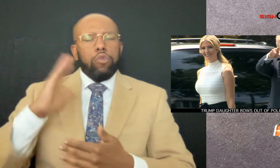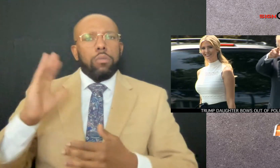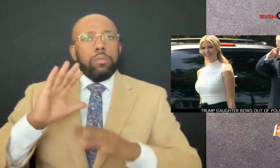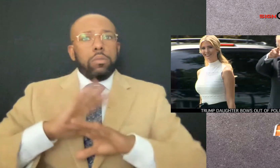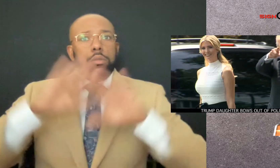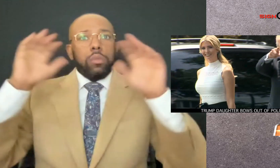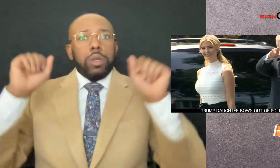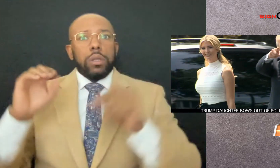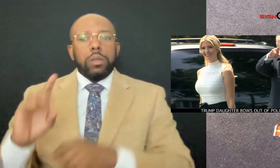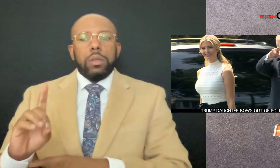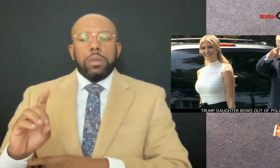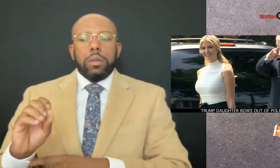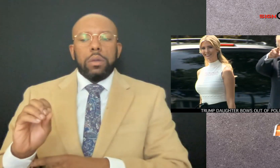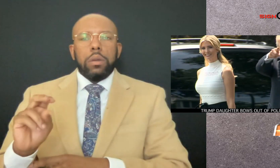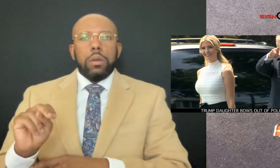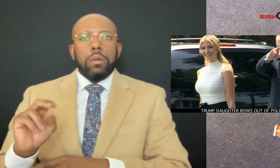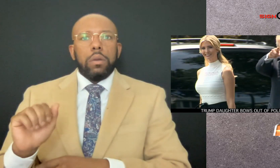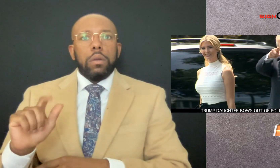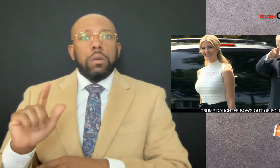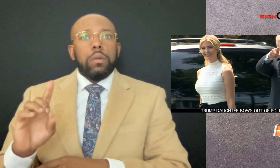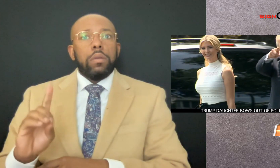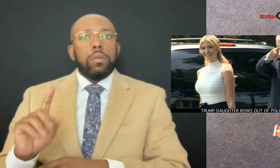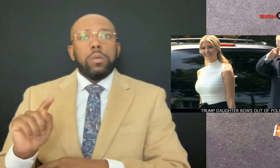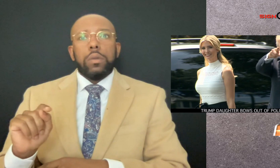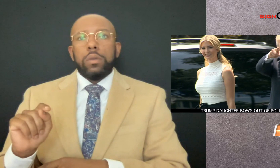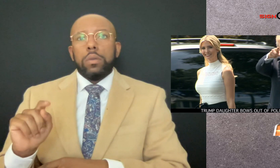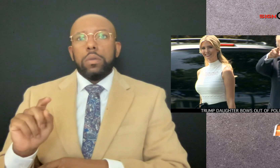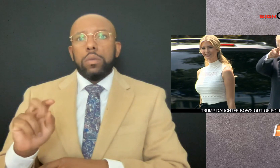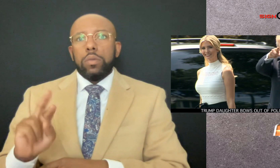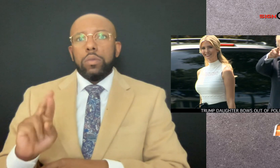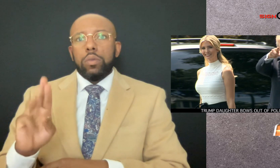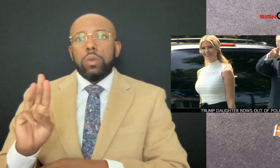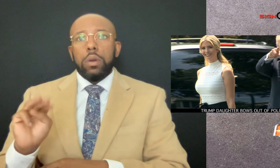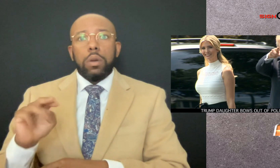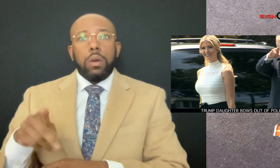earlier this week former president Donald Trump formally announced